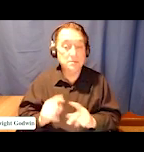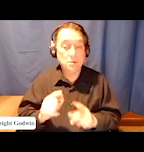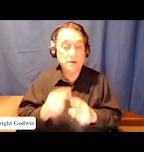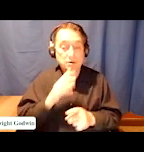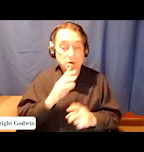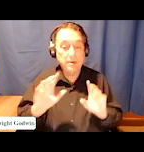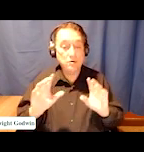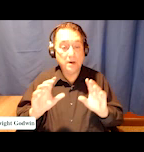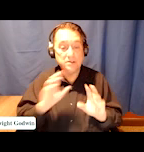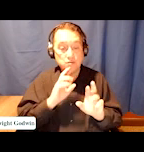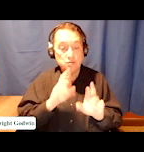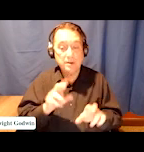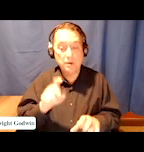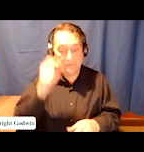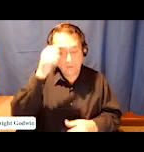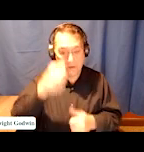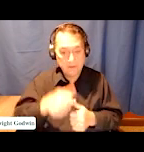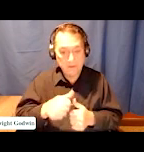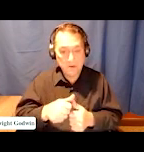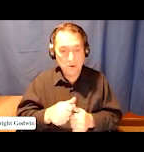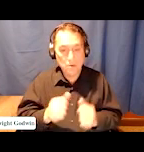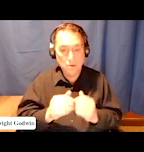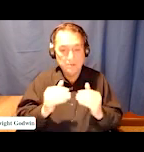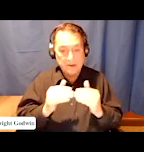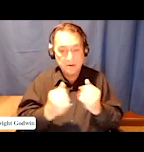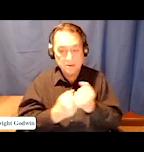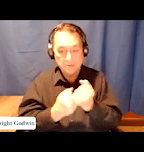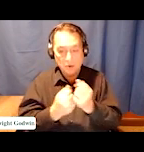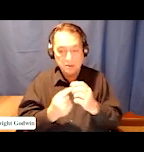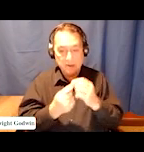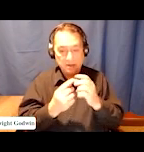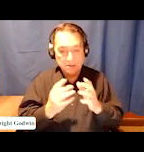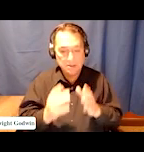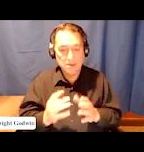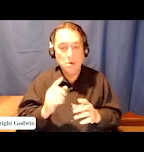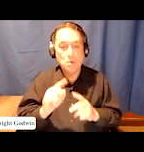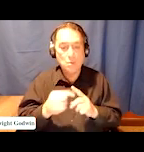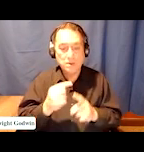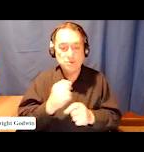you also have to keep in mind with peer support specialists that once you make that initial contact,